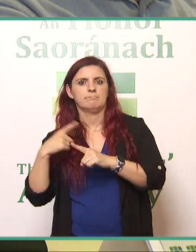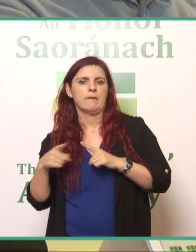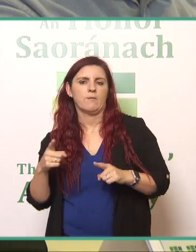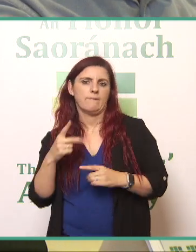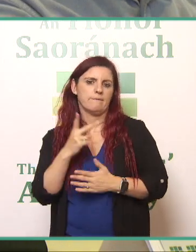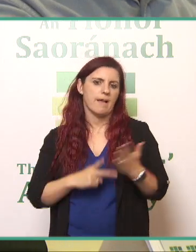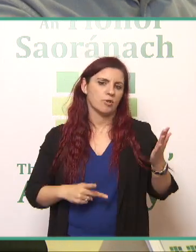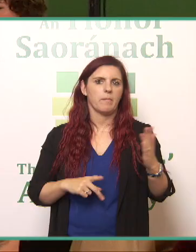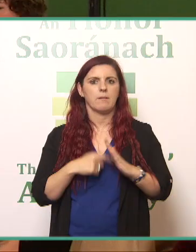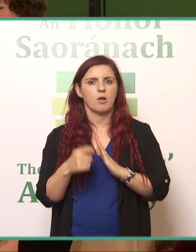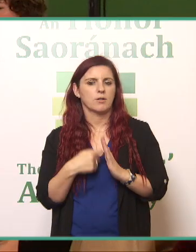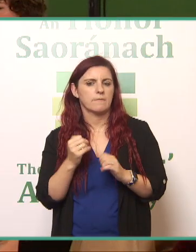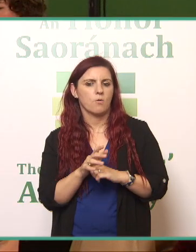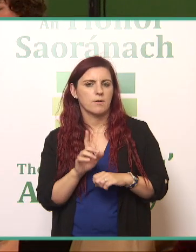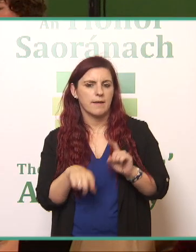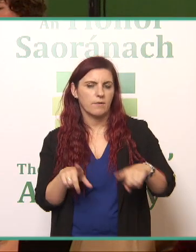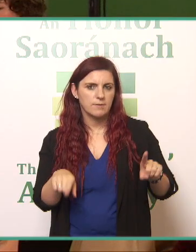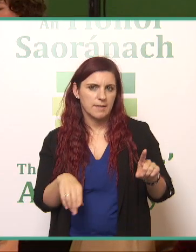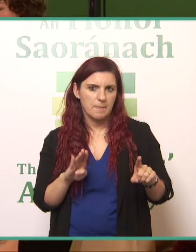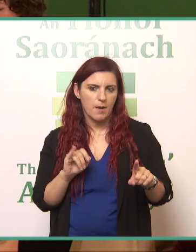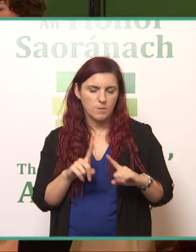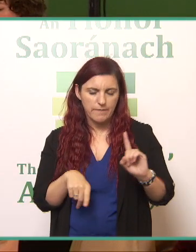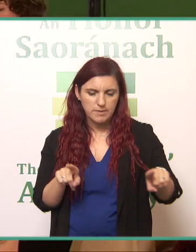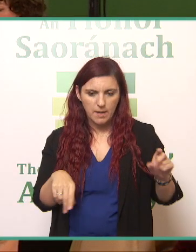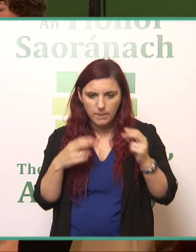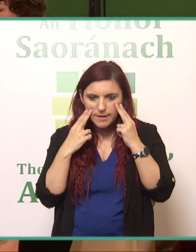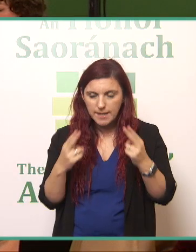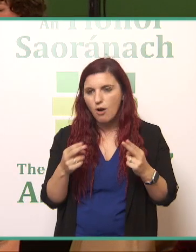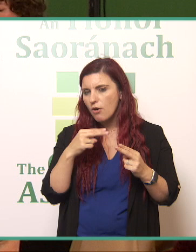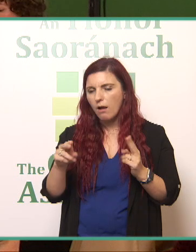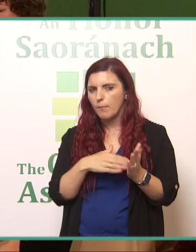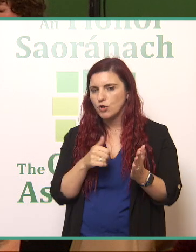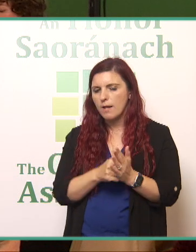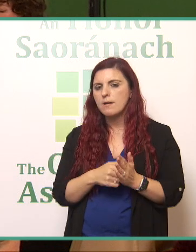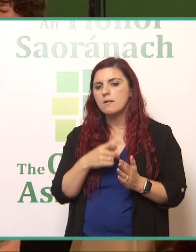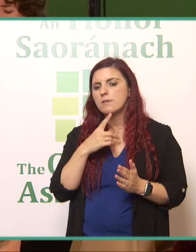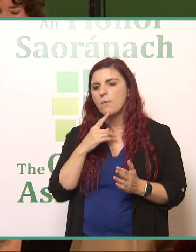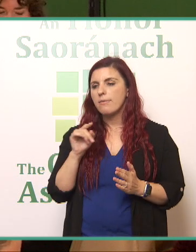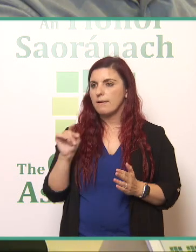our estate that we need to carry out that would be non-commercial. So essentially